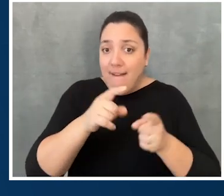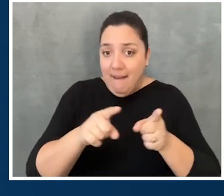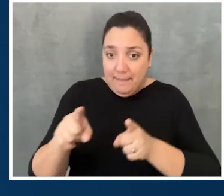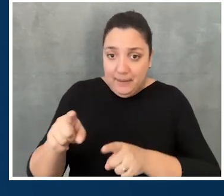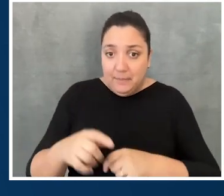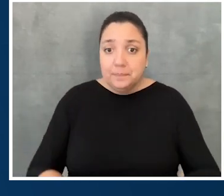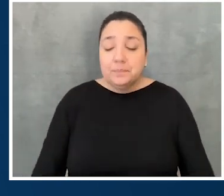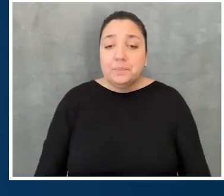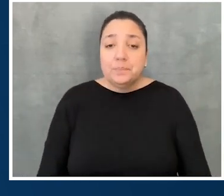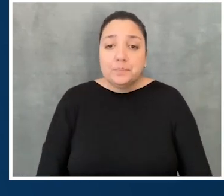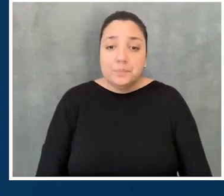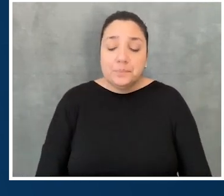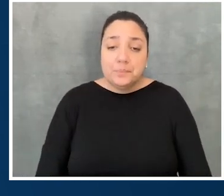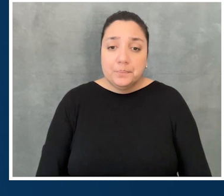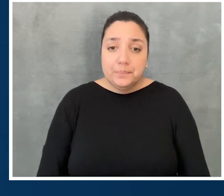In particular the